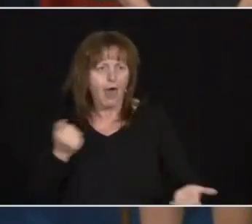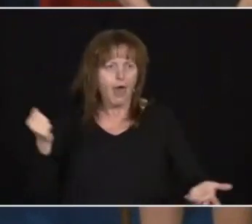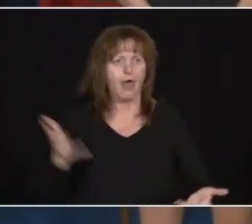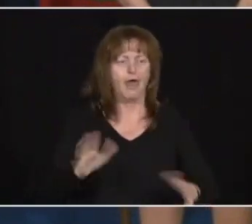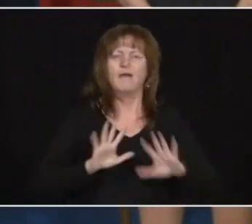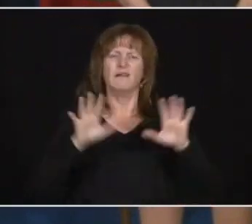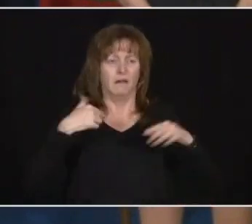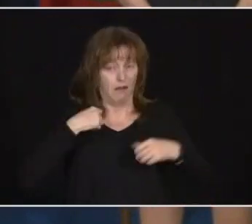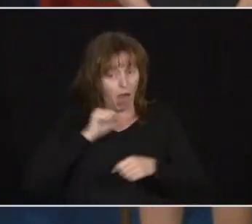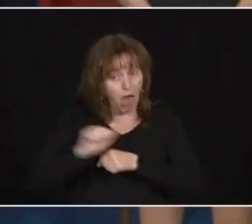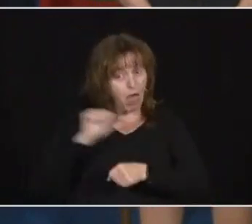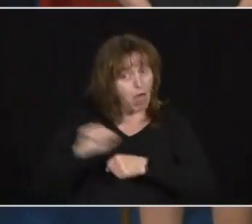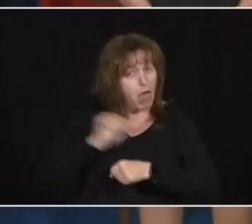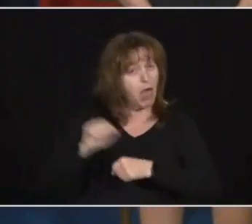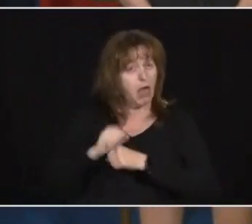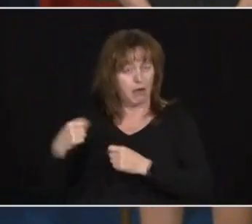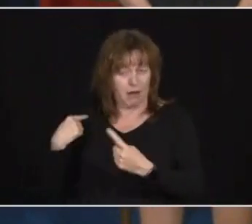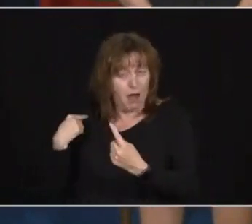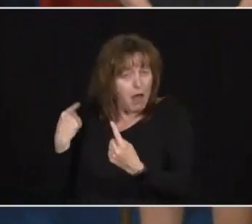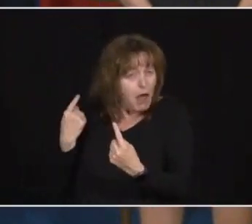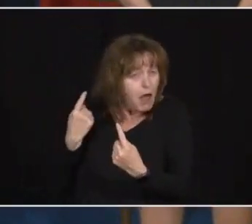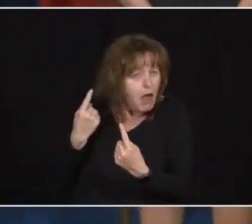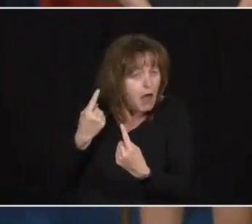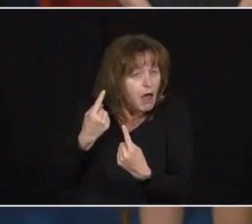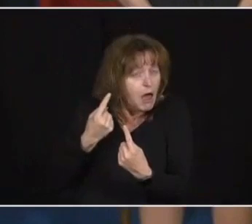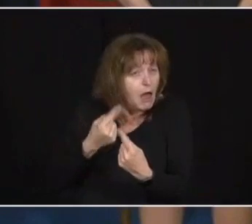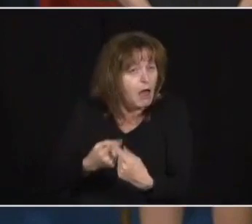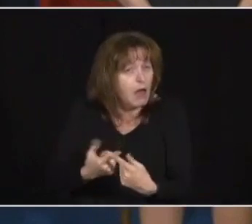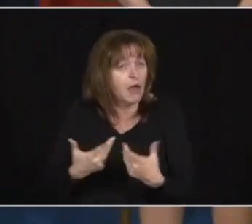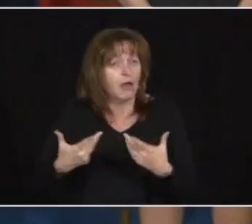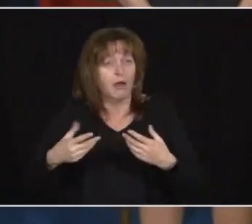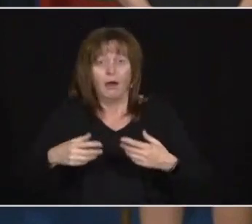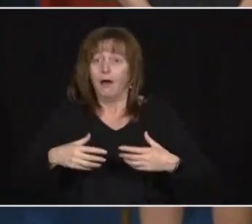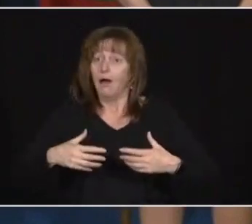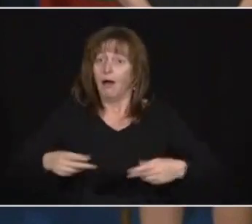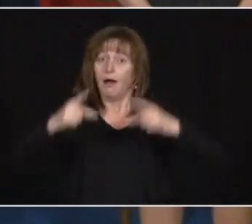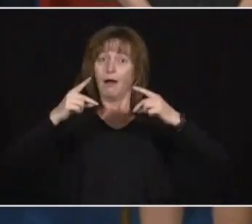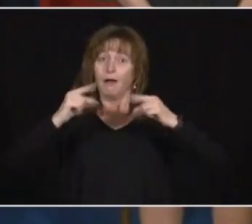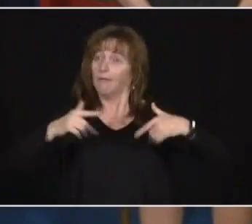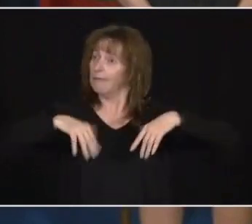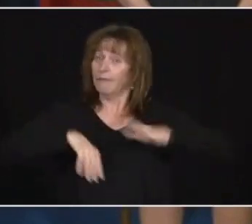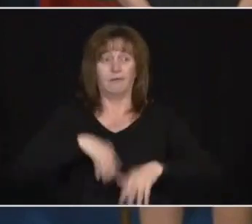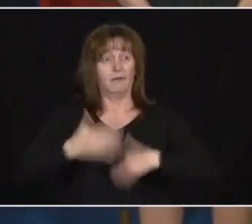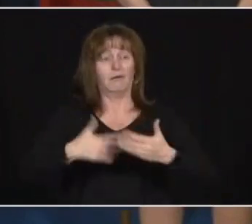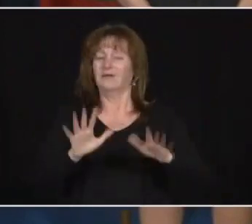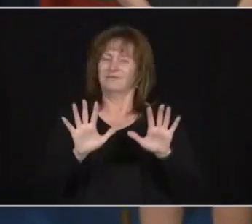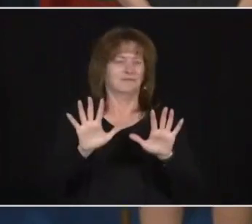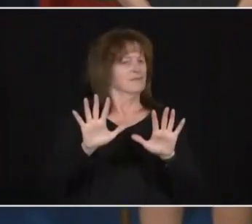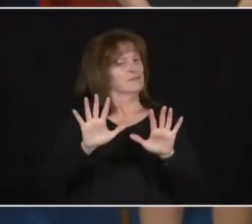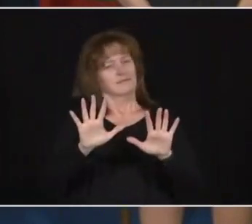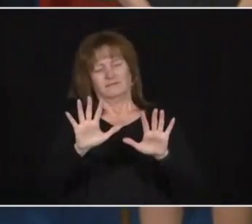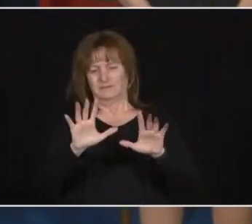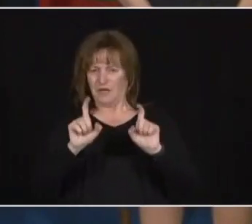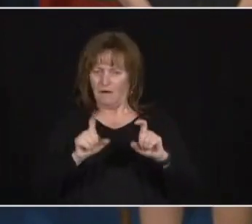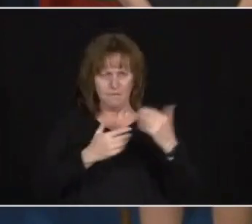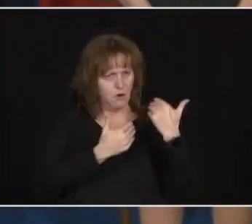of a sudden we're just going to start rolling it out? We're going to do it responsibly, thoughtfully and cautiously. We'll get